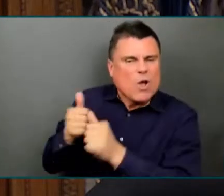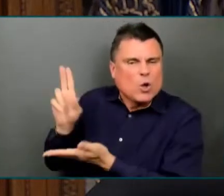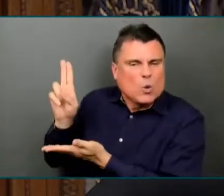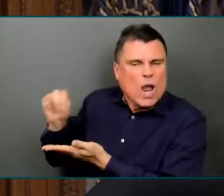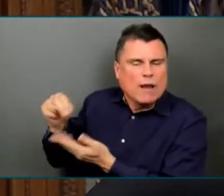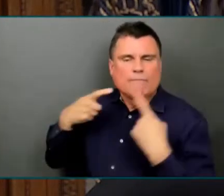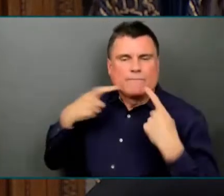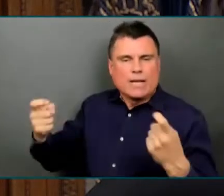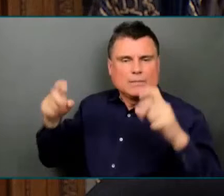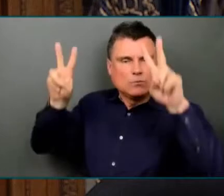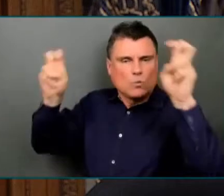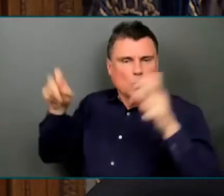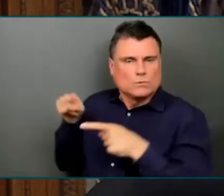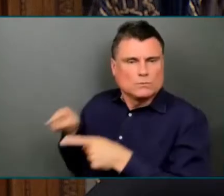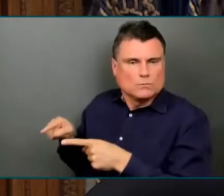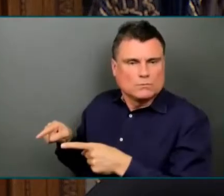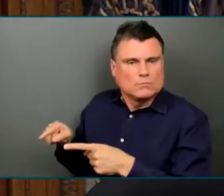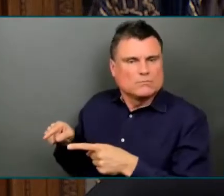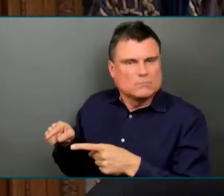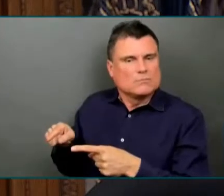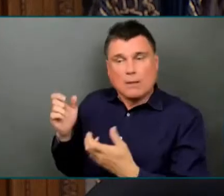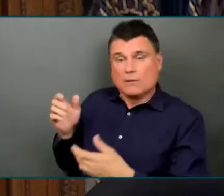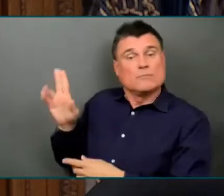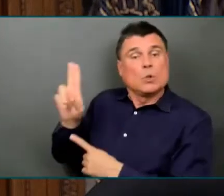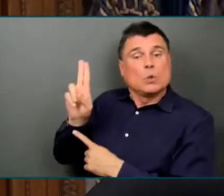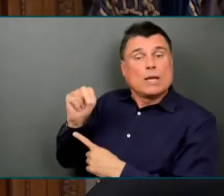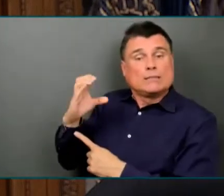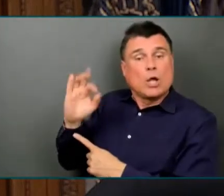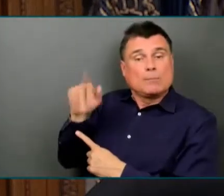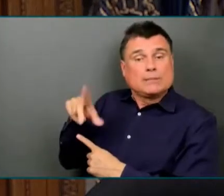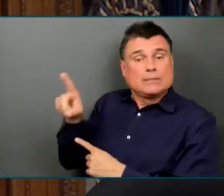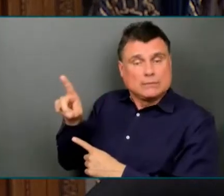accessibility committee, and at least half of the members must be people with disabilities